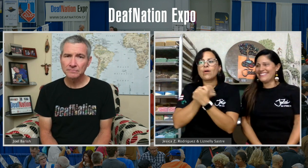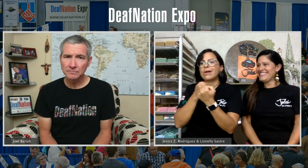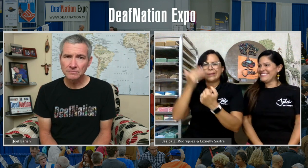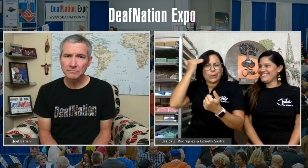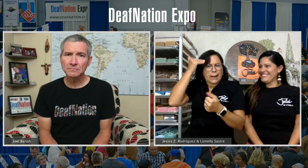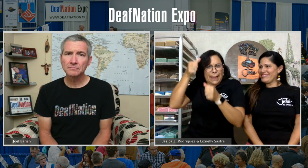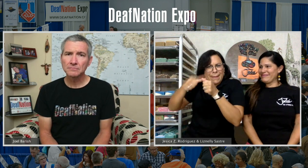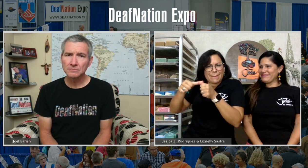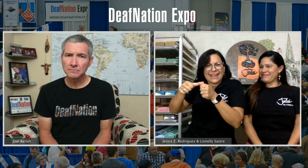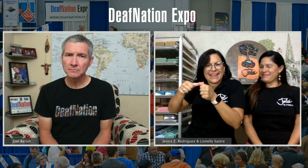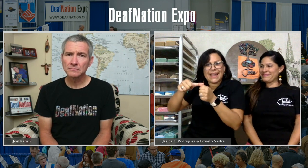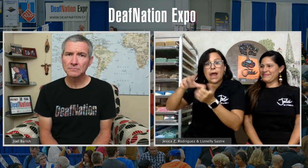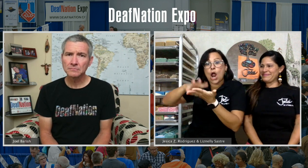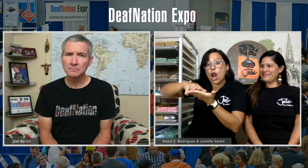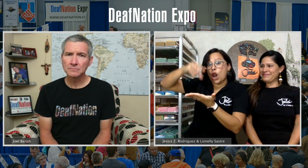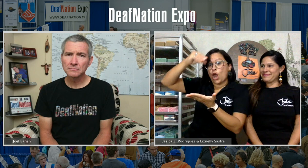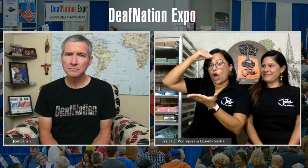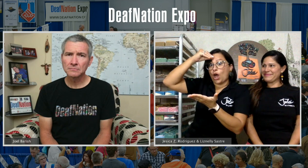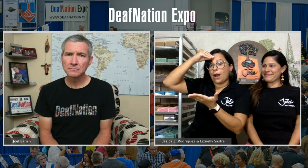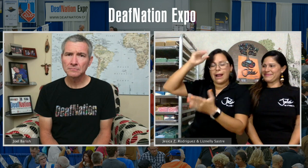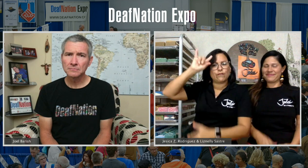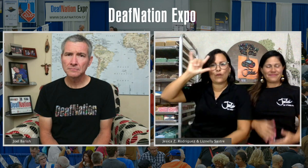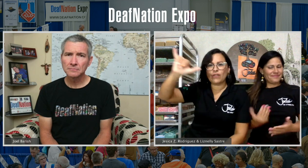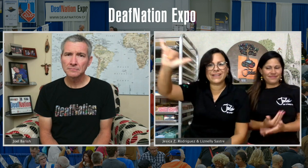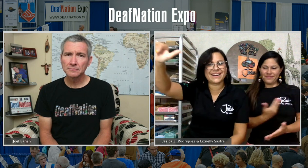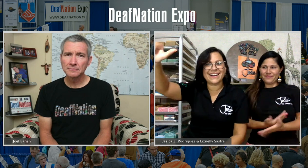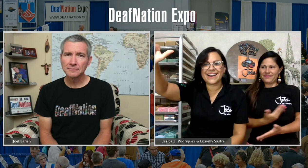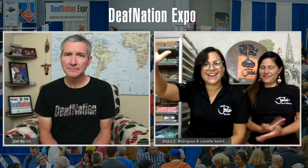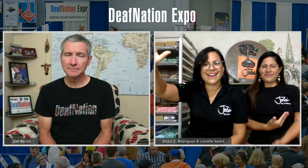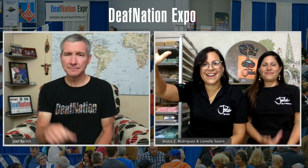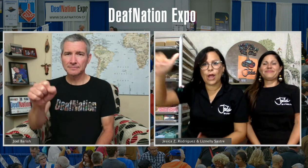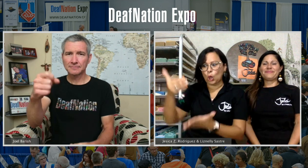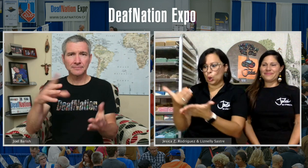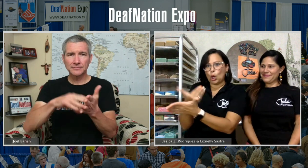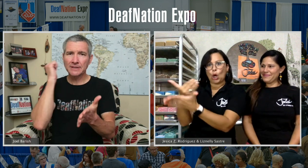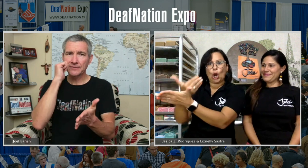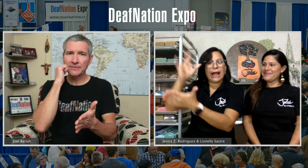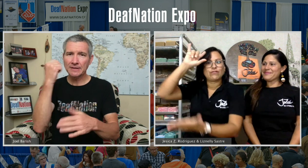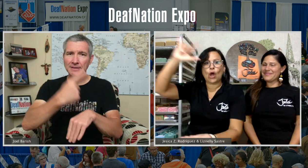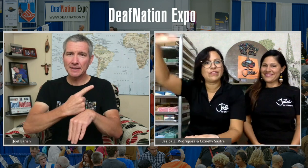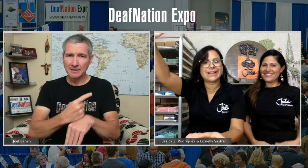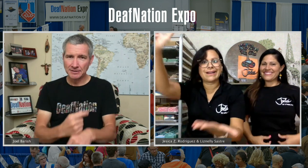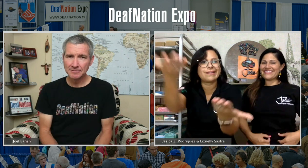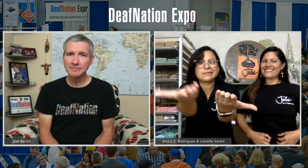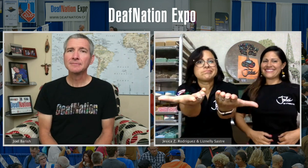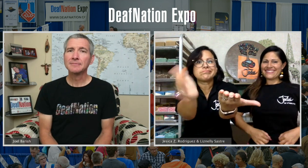I love it… Remember, we are learning forever. We're learning every day.